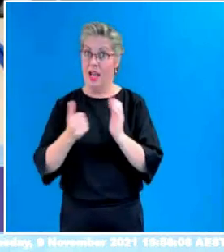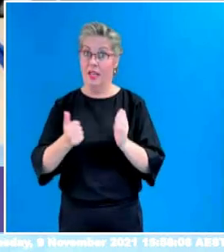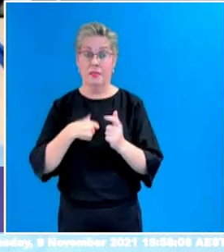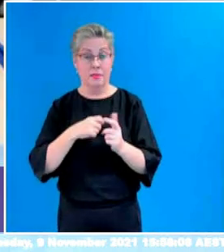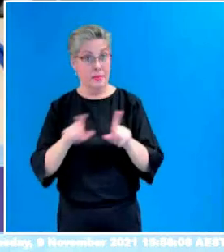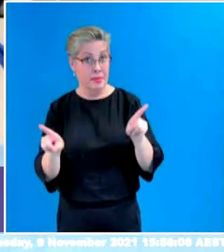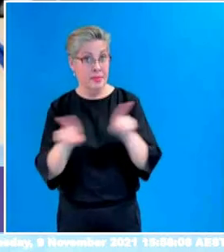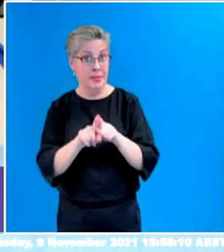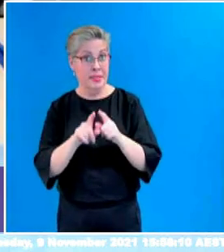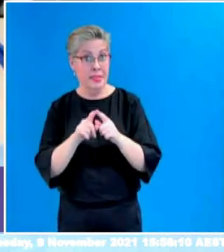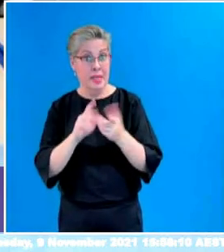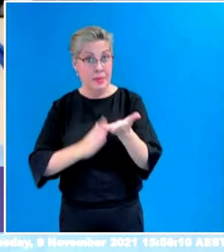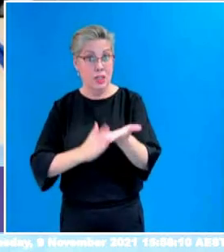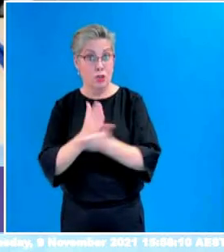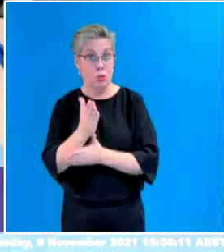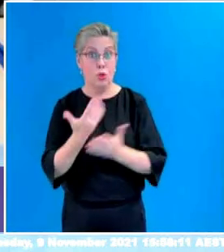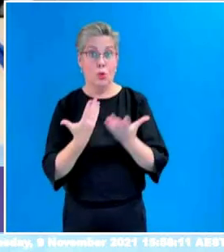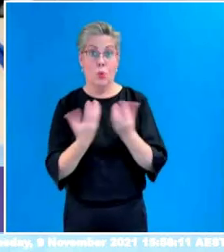Department of Social Services.